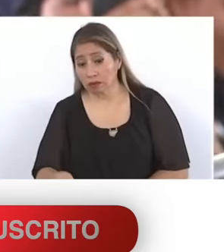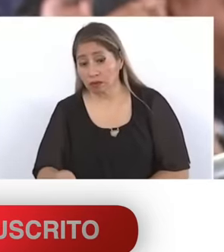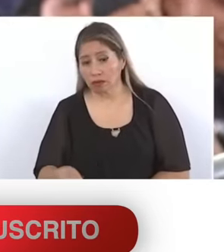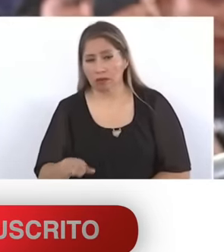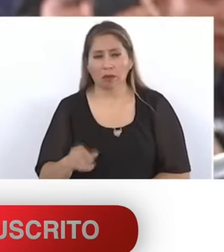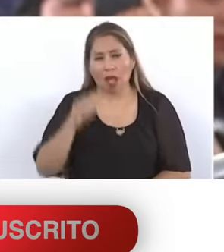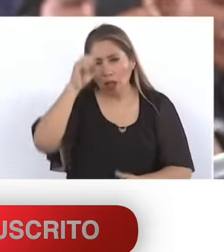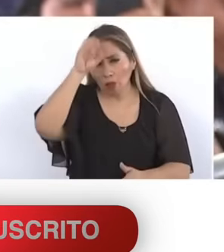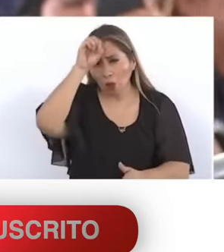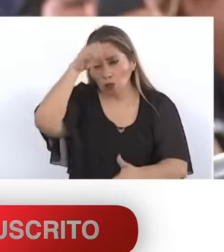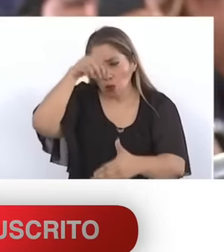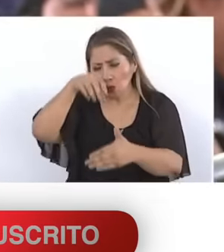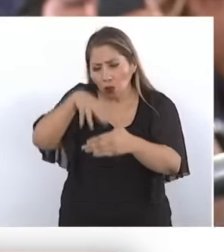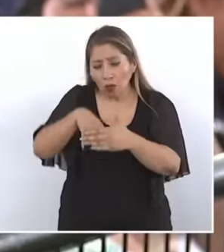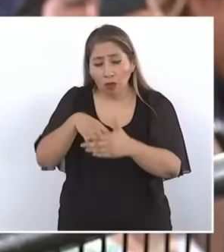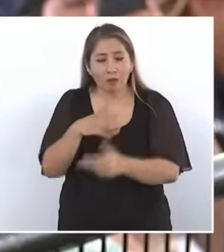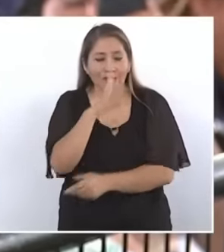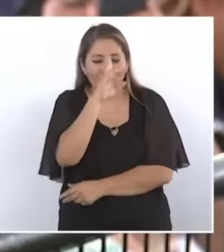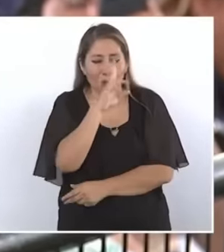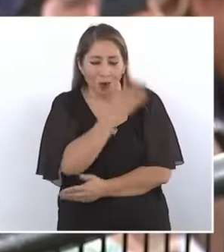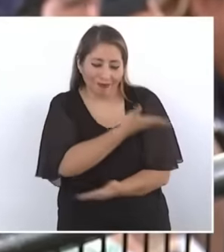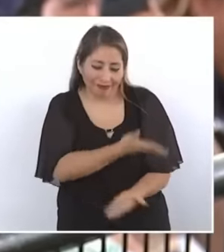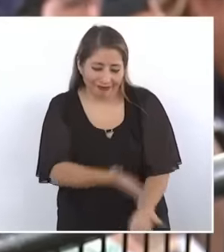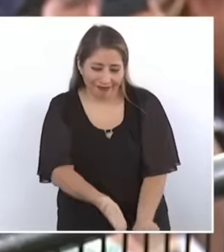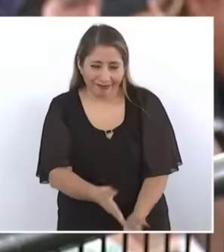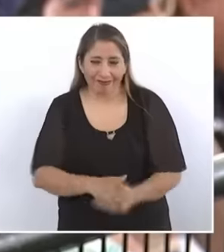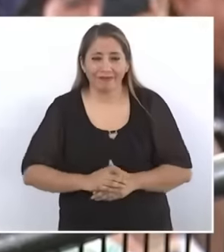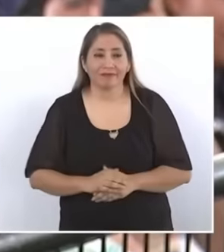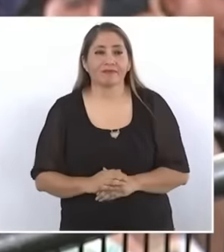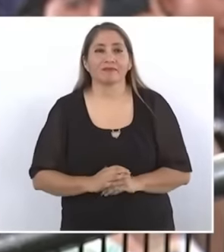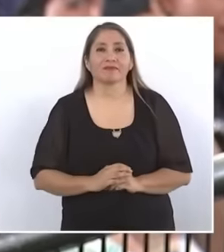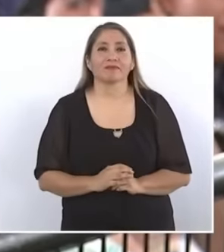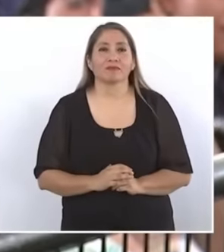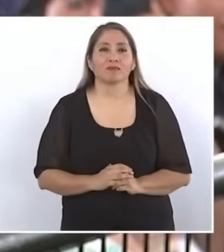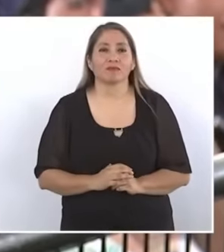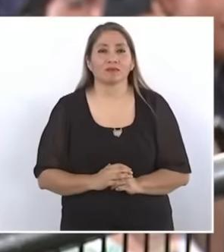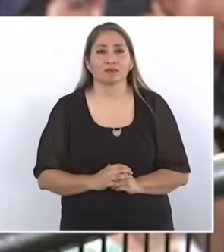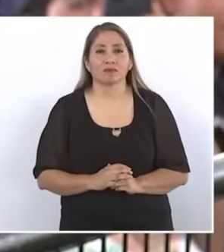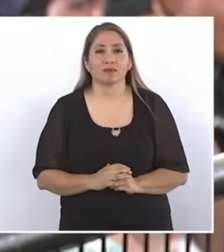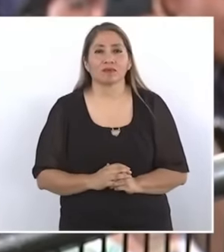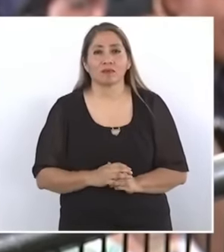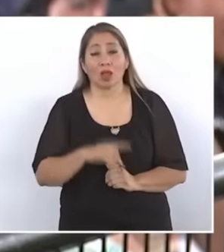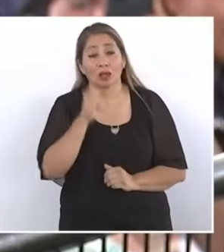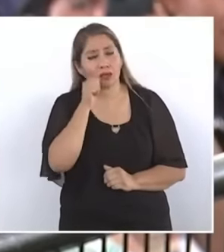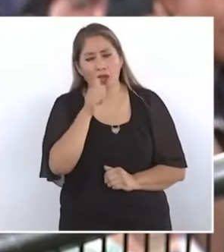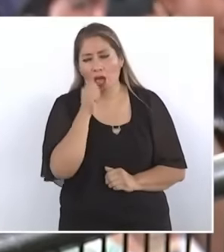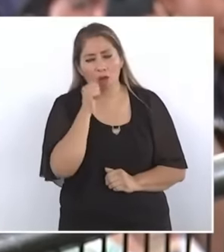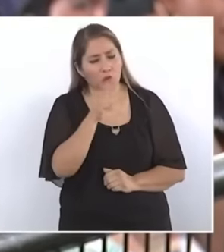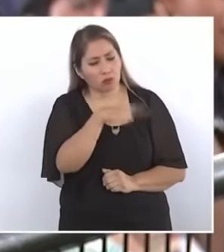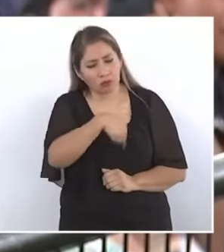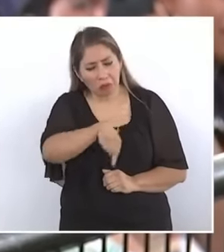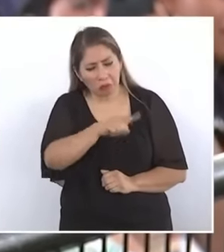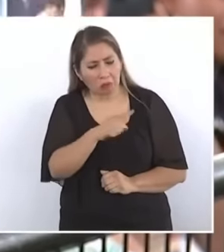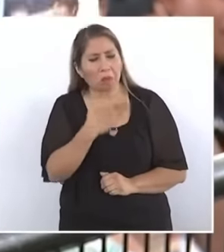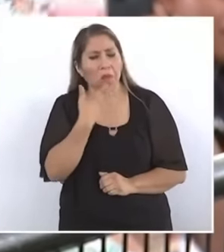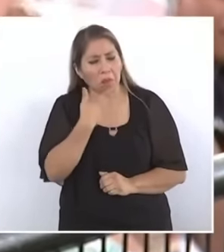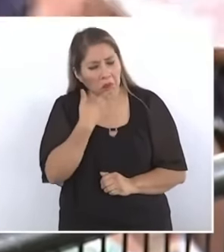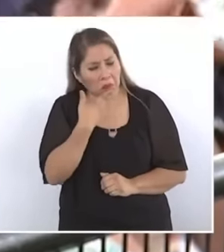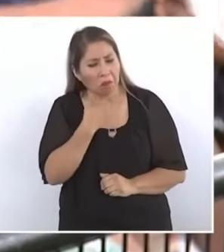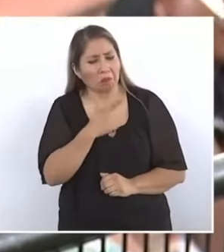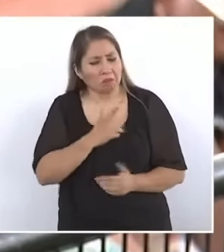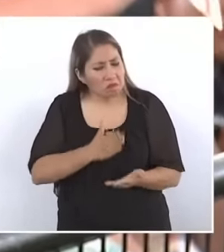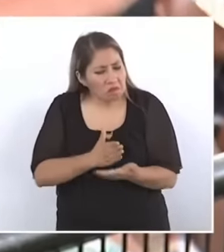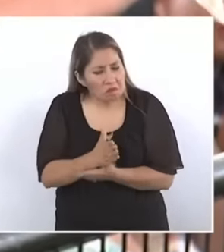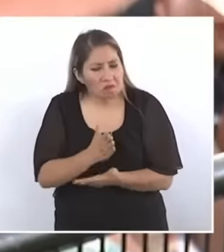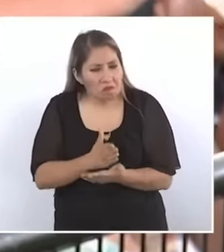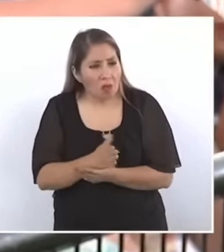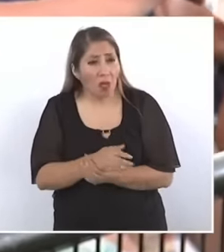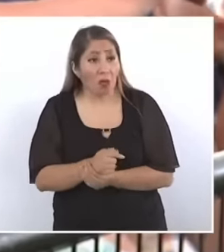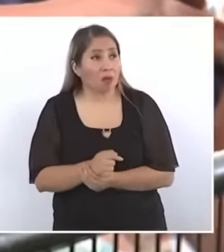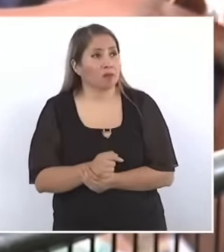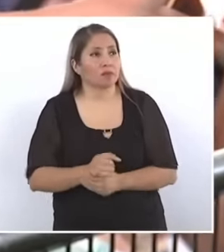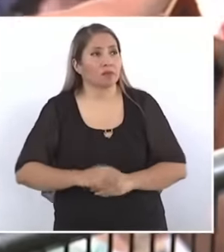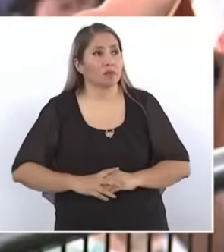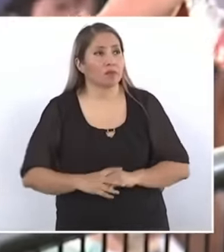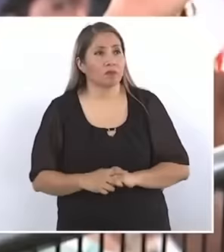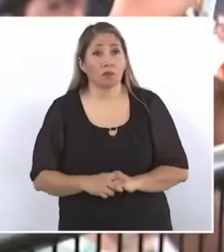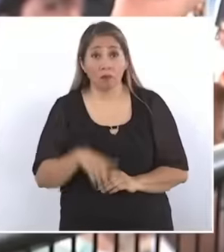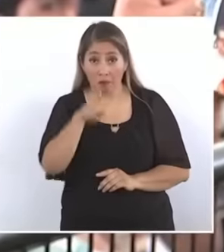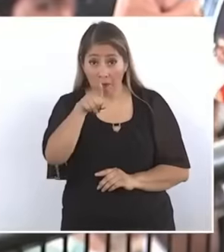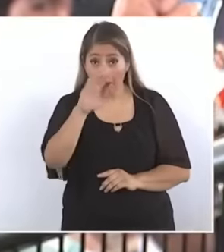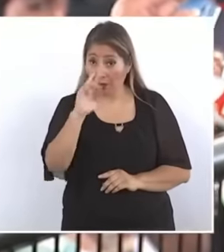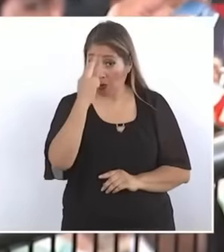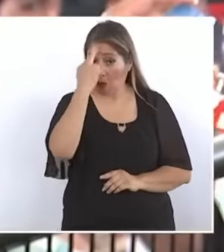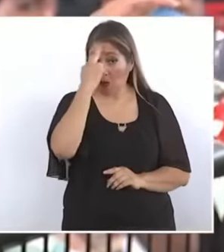honor to have you here with that good disposition that you have always had. I keep this photo from 2012